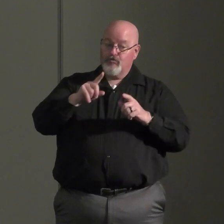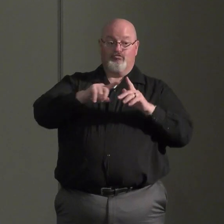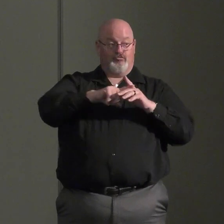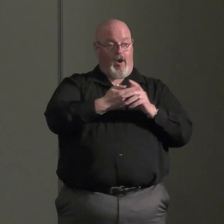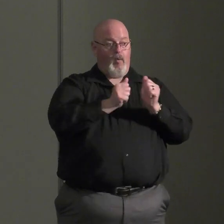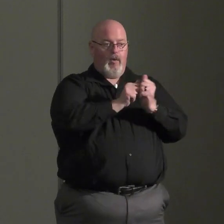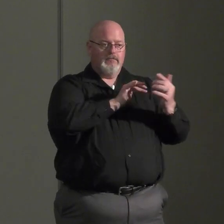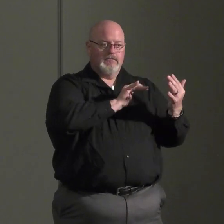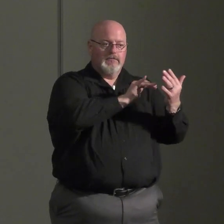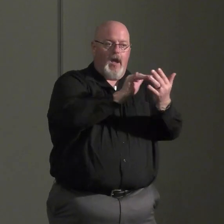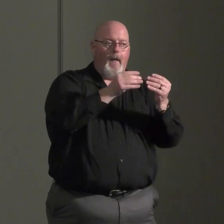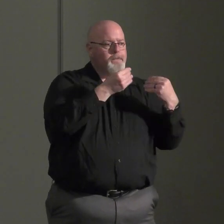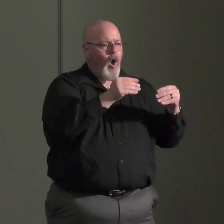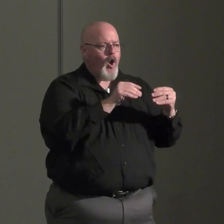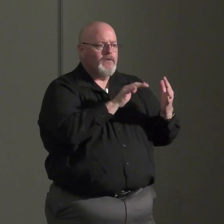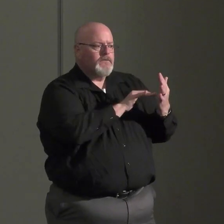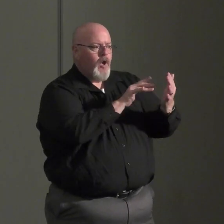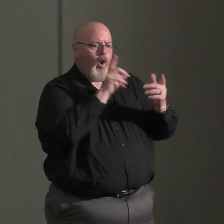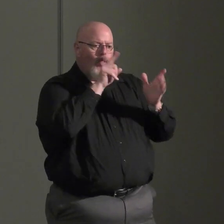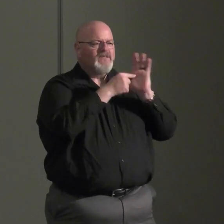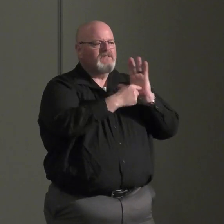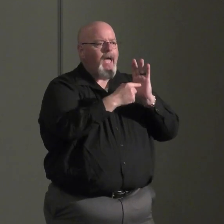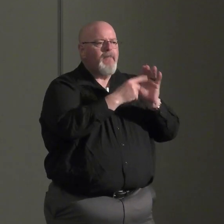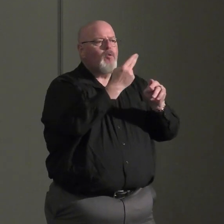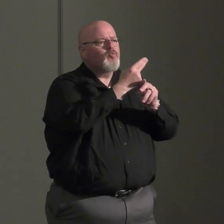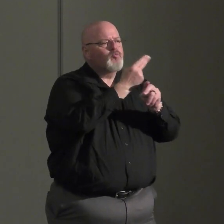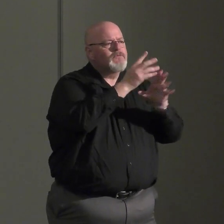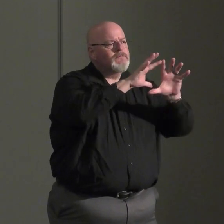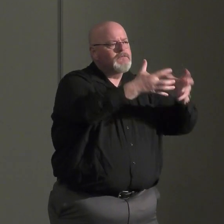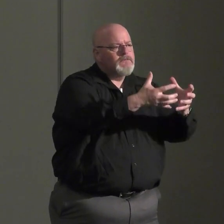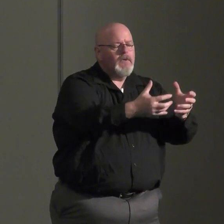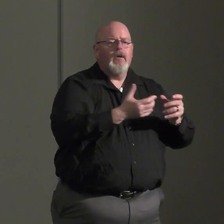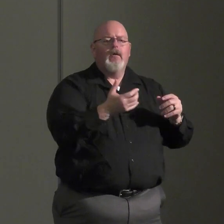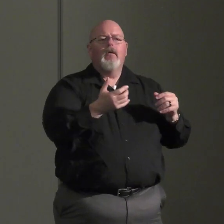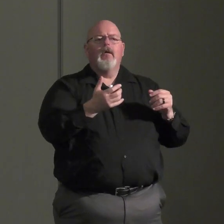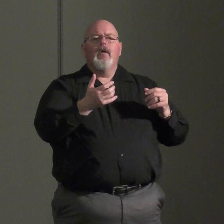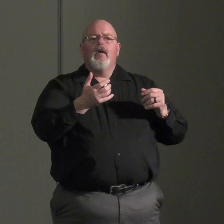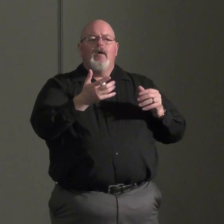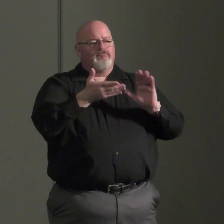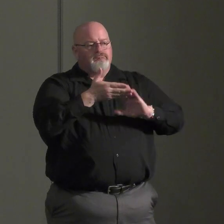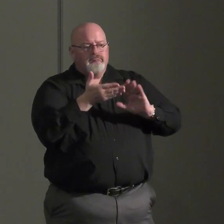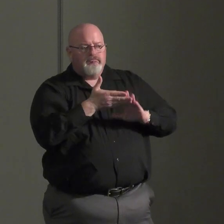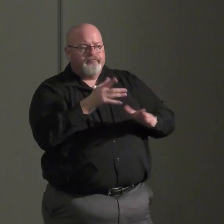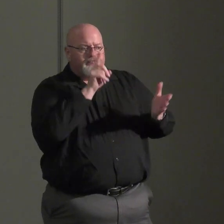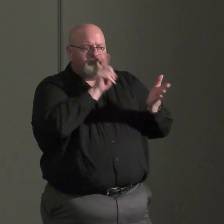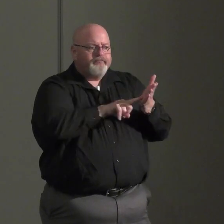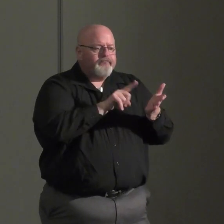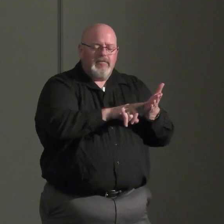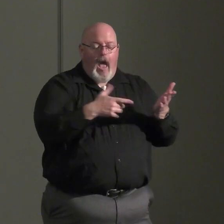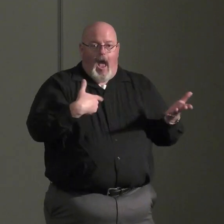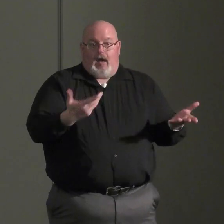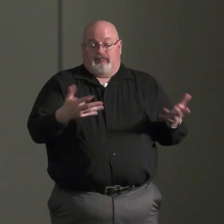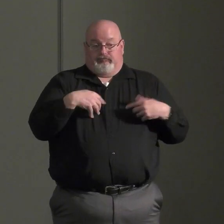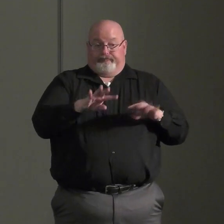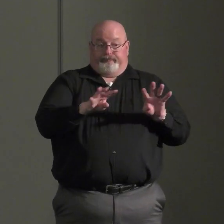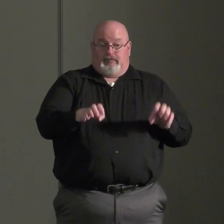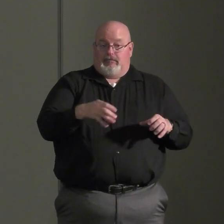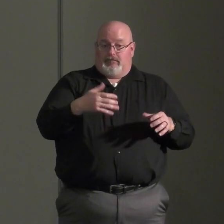study? Go look at sampling of users and run some study. I know how the process works I